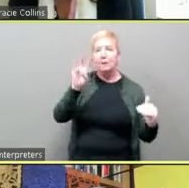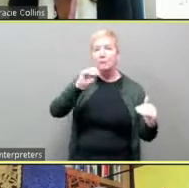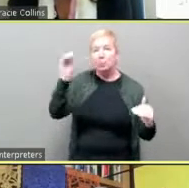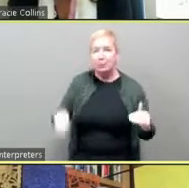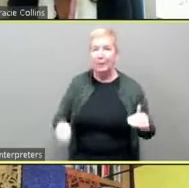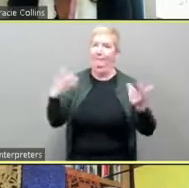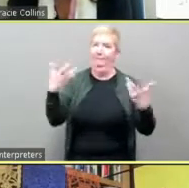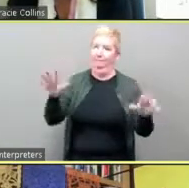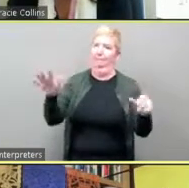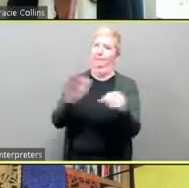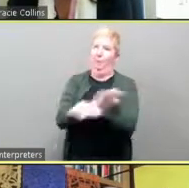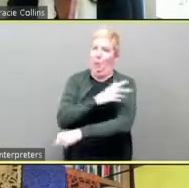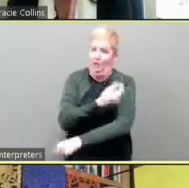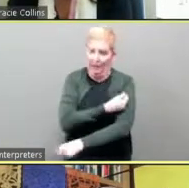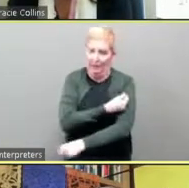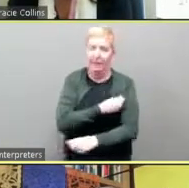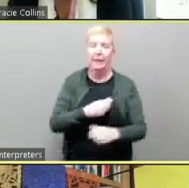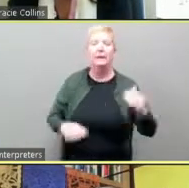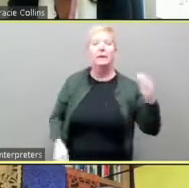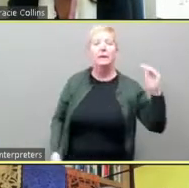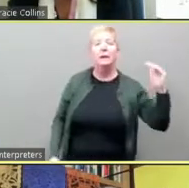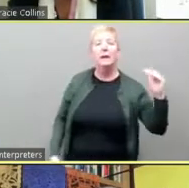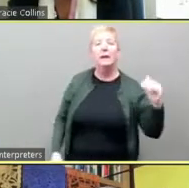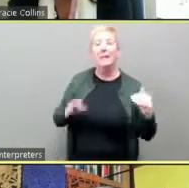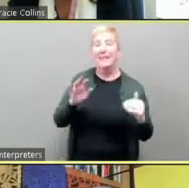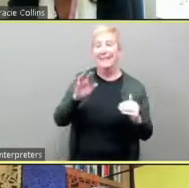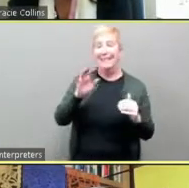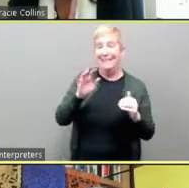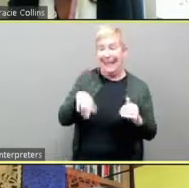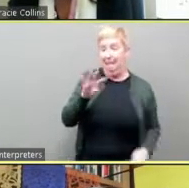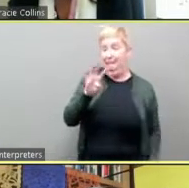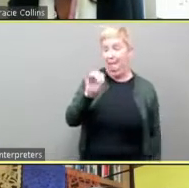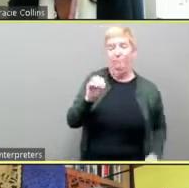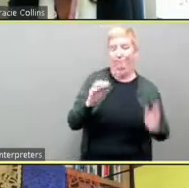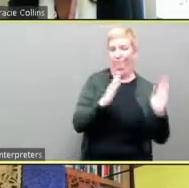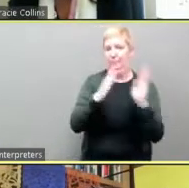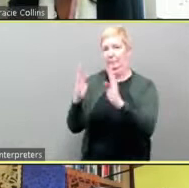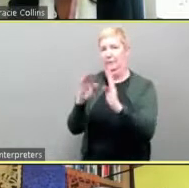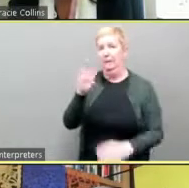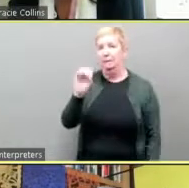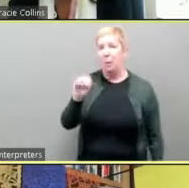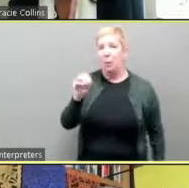up on the 4 30 report. Last friday, they had met the test positivity in the